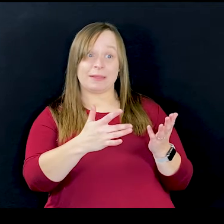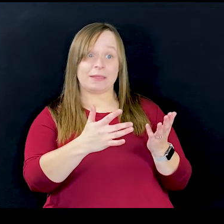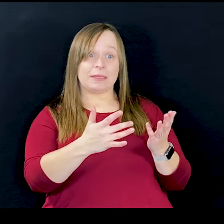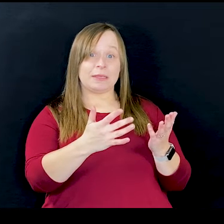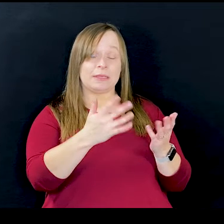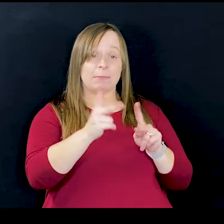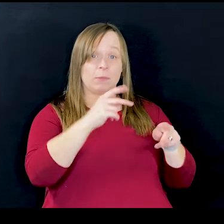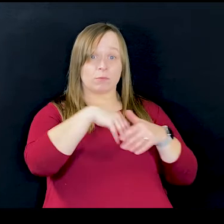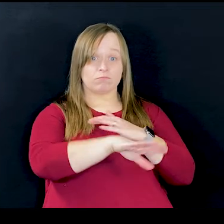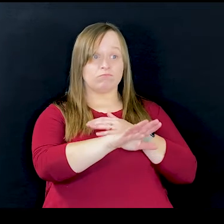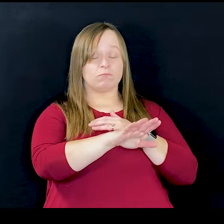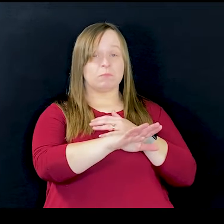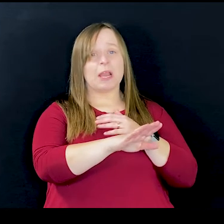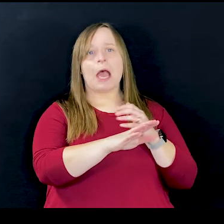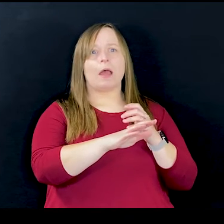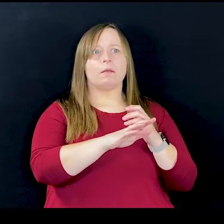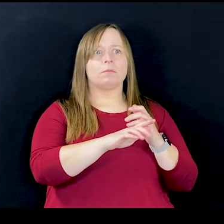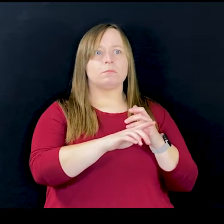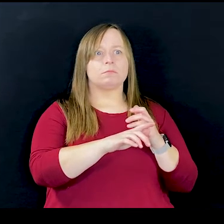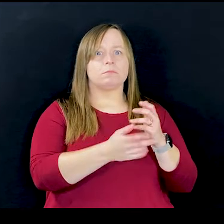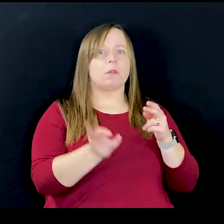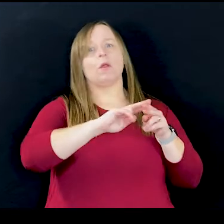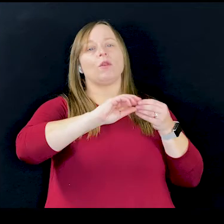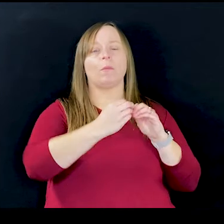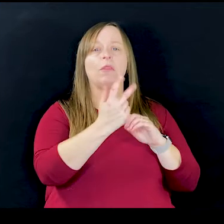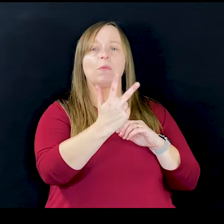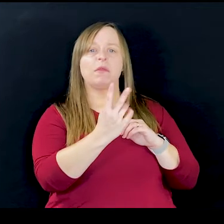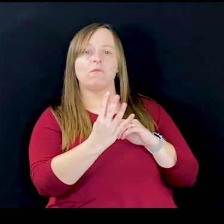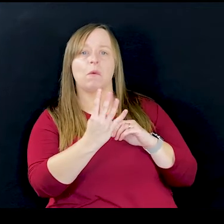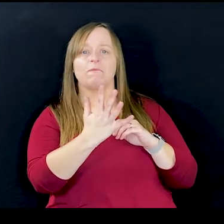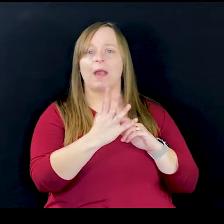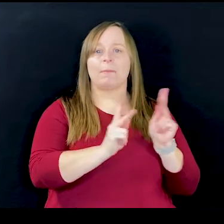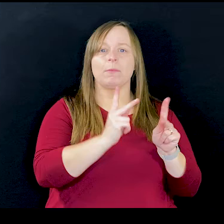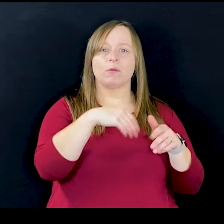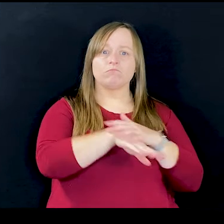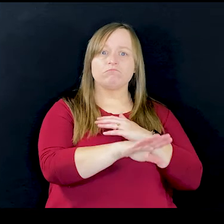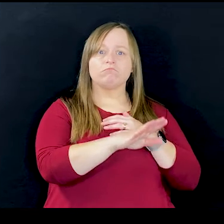we could expect not huge numbers, but three, four or five people.